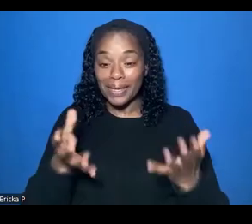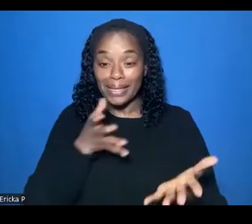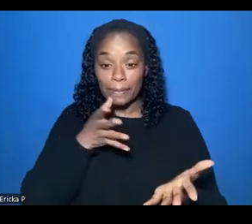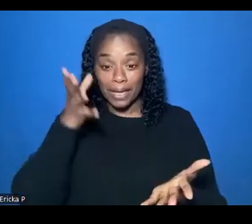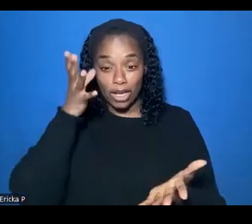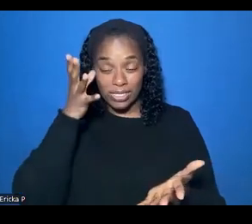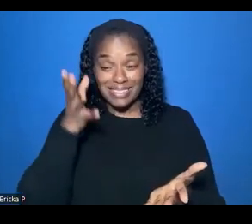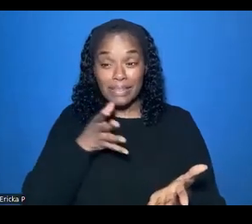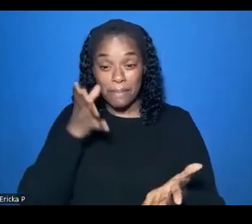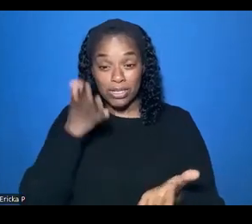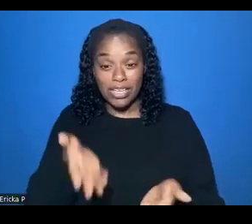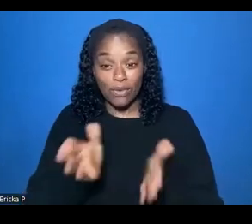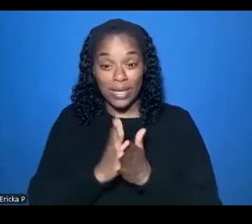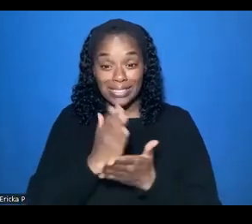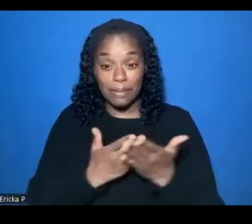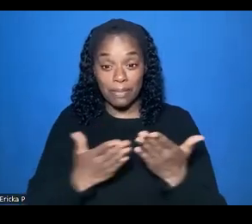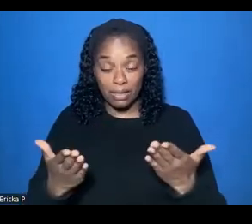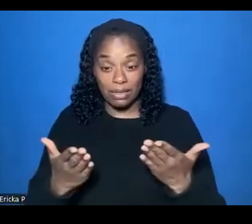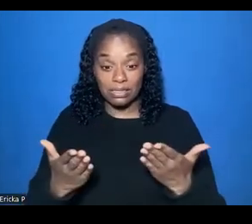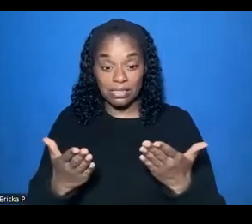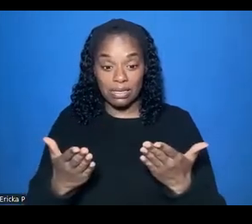certain things and the school will not respond in writing.